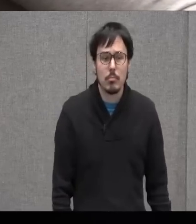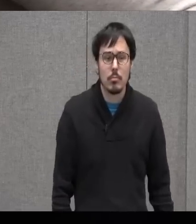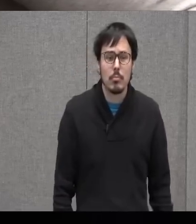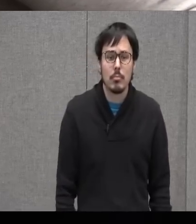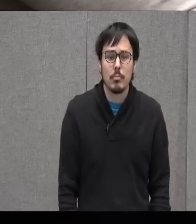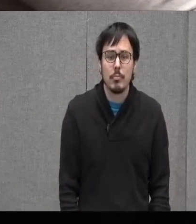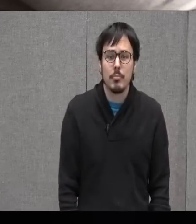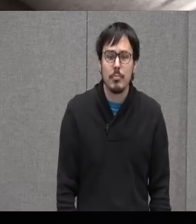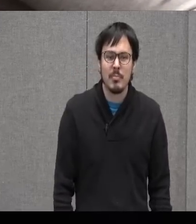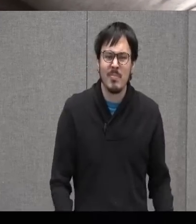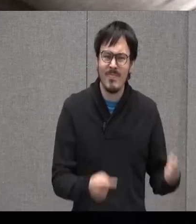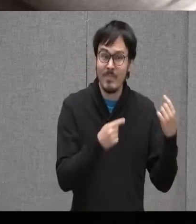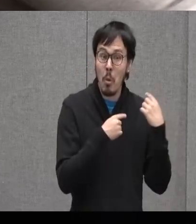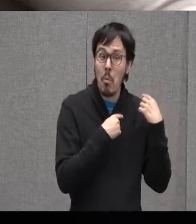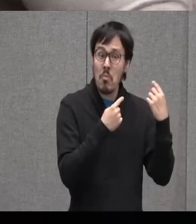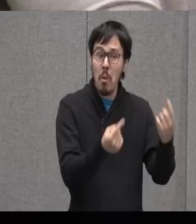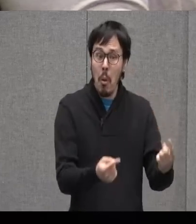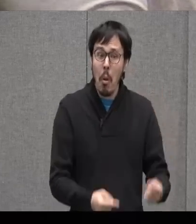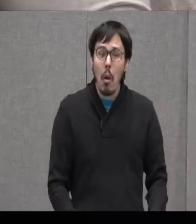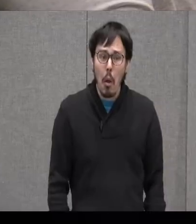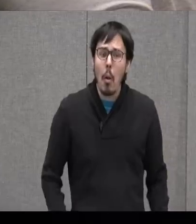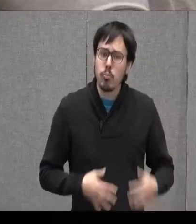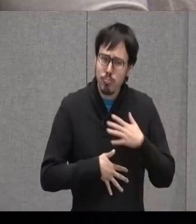So far, I'm starting to love math a little bit more.